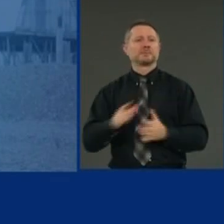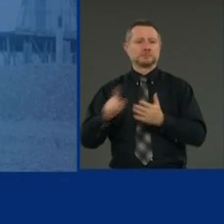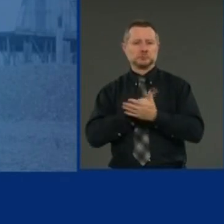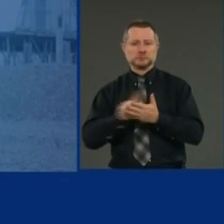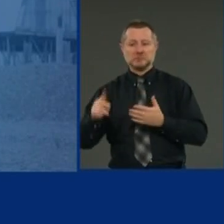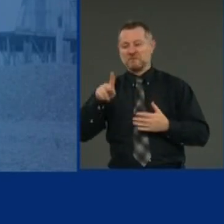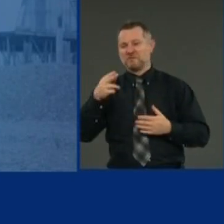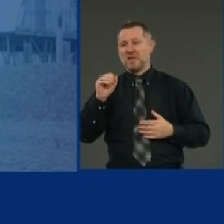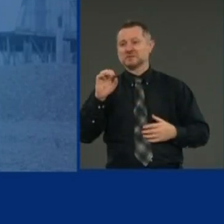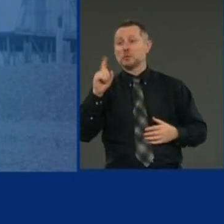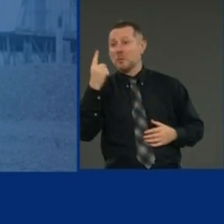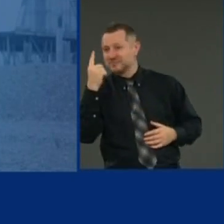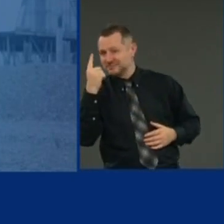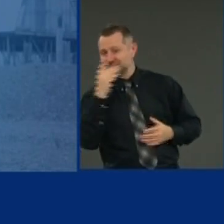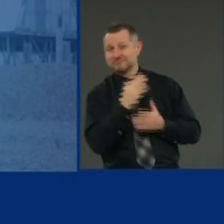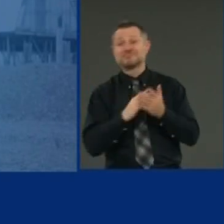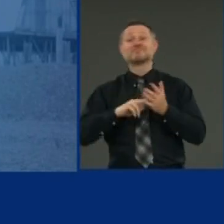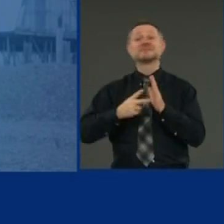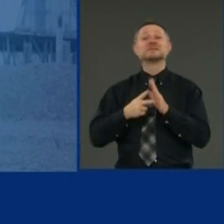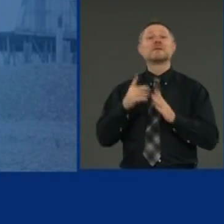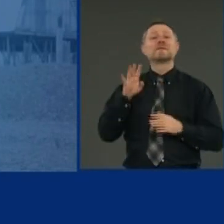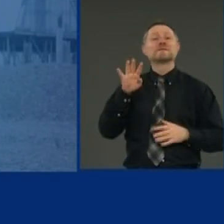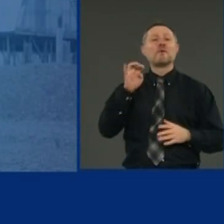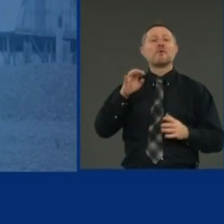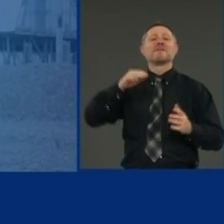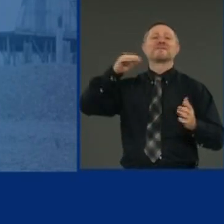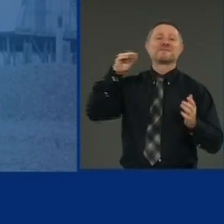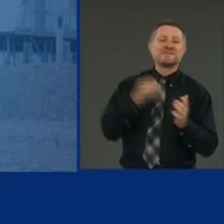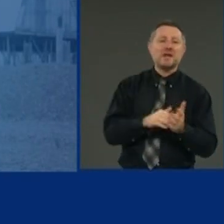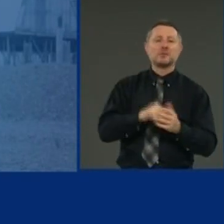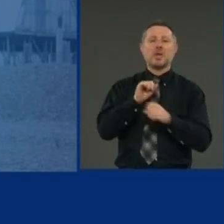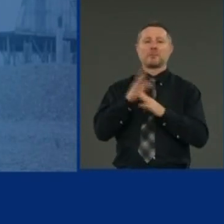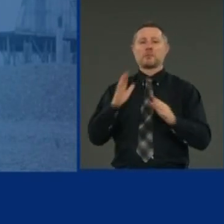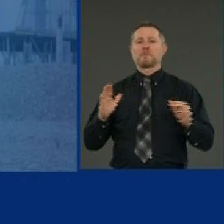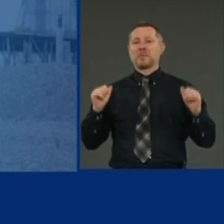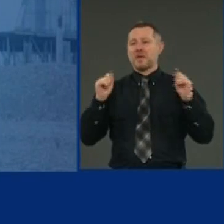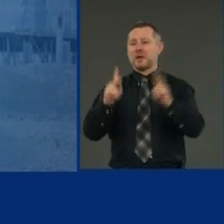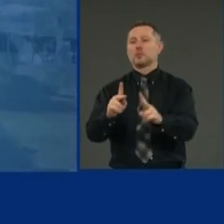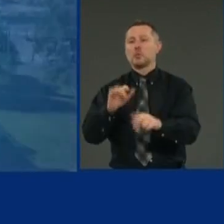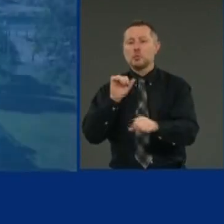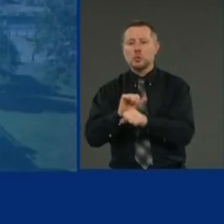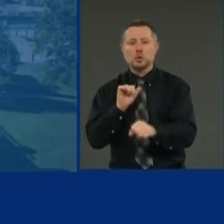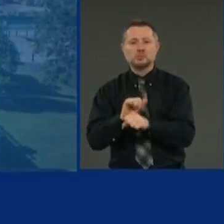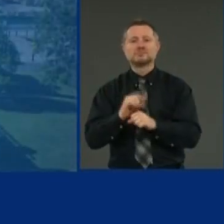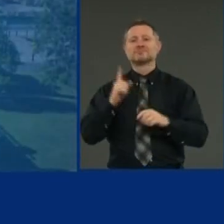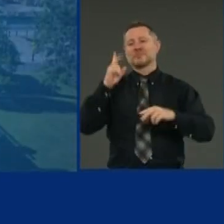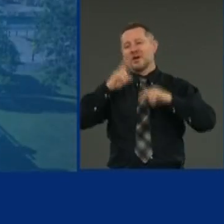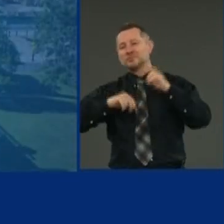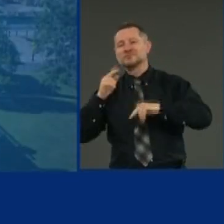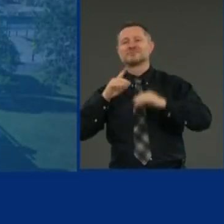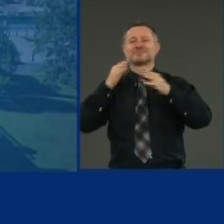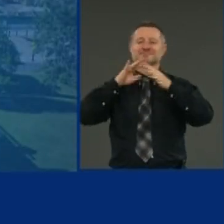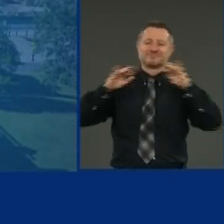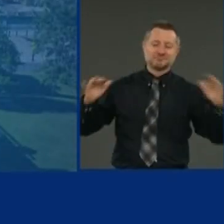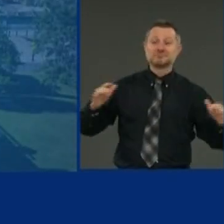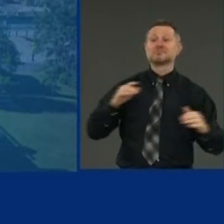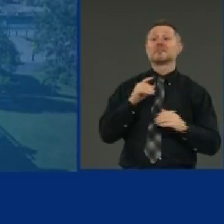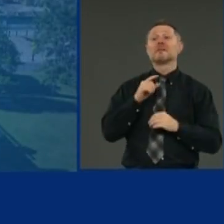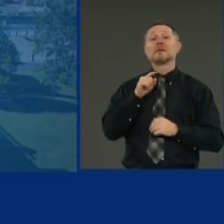AND NEXT WEEK, AS I MENTIONED, WE WILL BE FOLLOWING UP ON THESE ISSUES. PHASE ONE SHOULD BRING